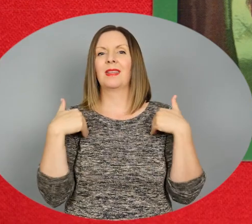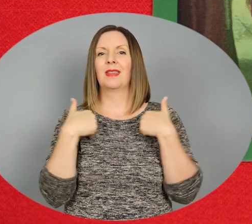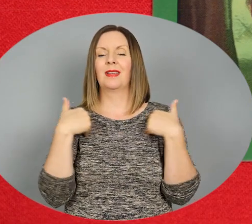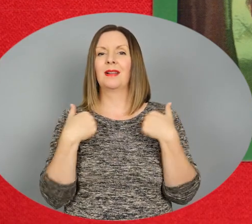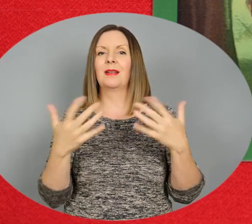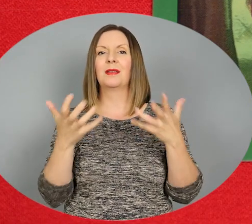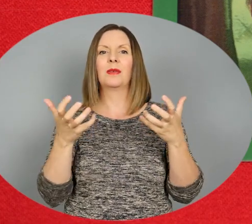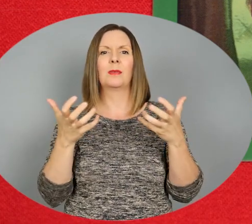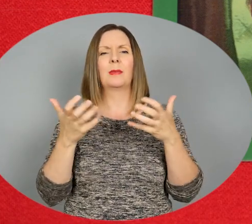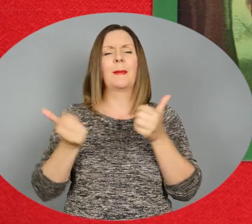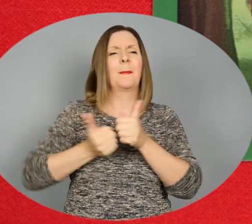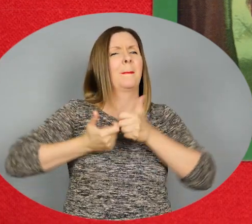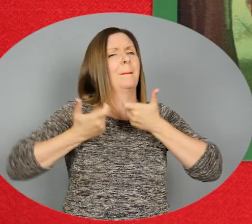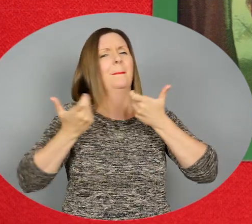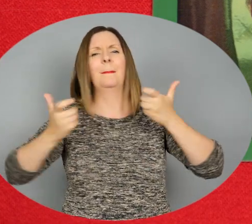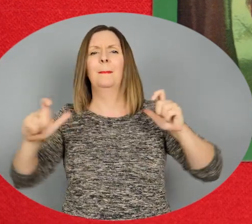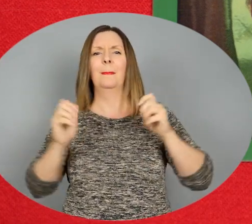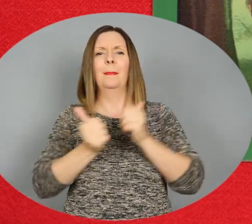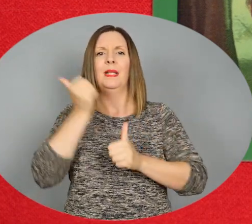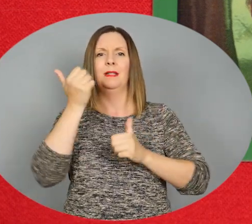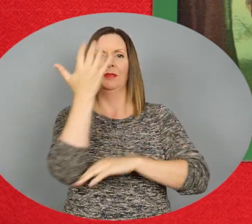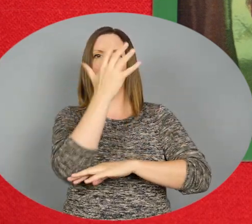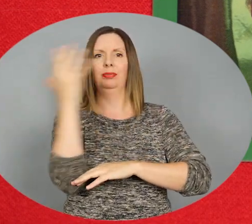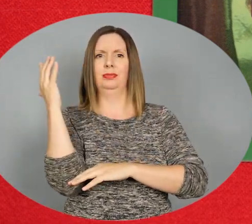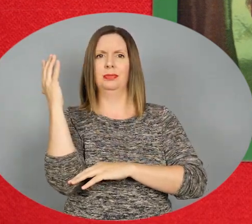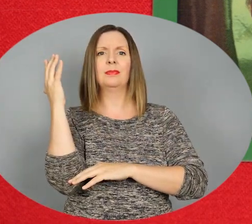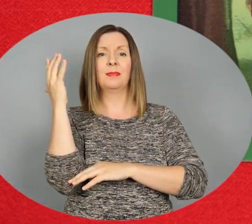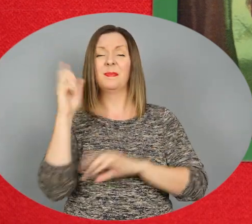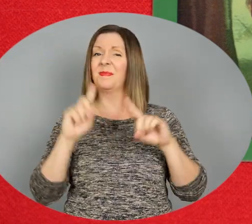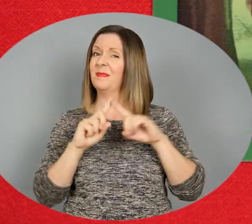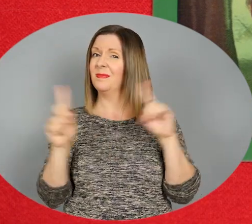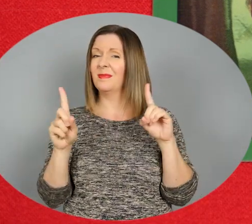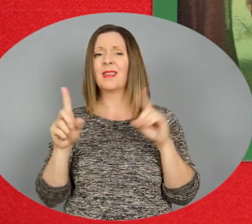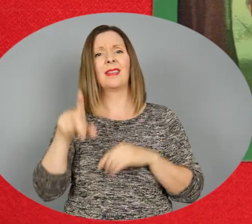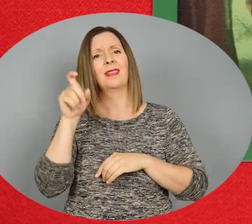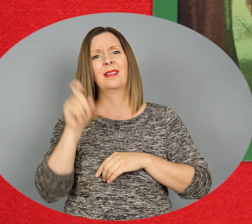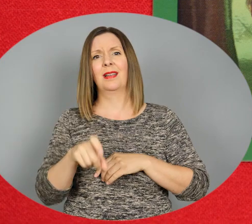the animal wants to live on the planet that has the largest region of the bigger symbol